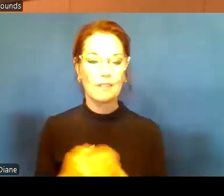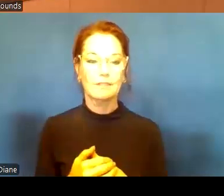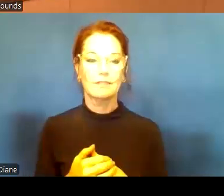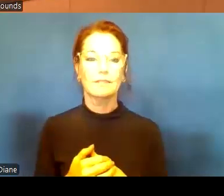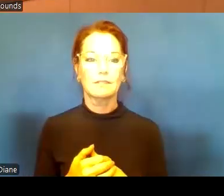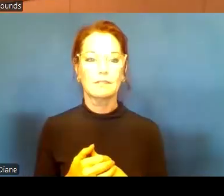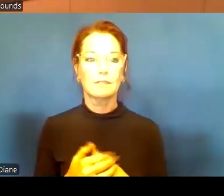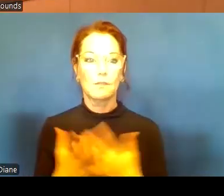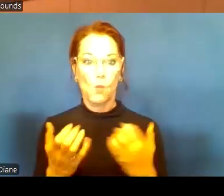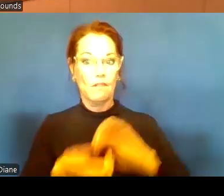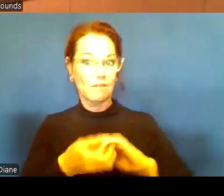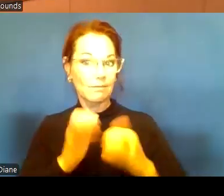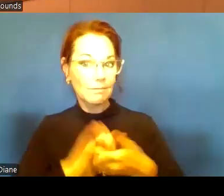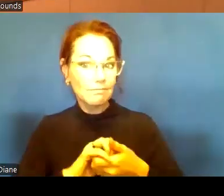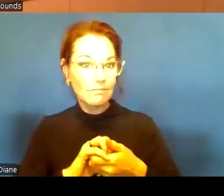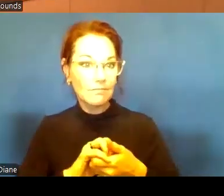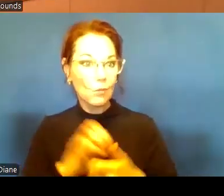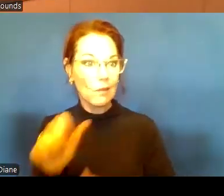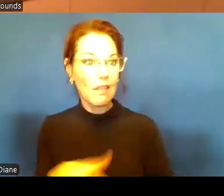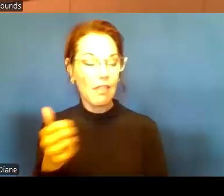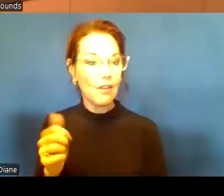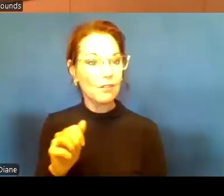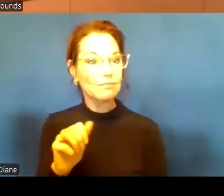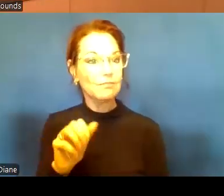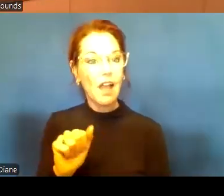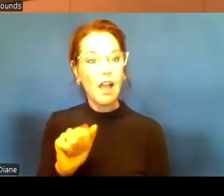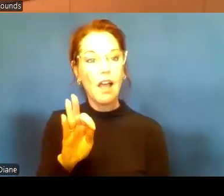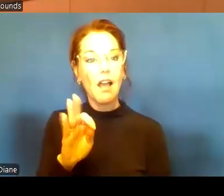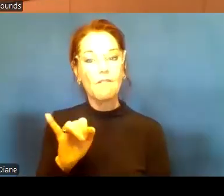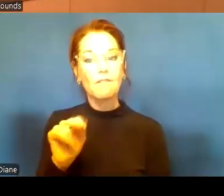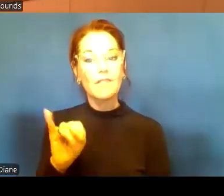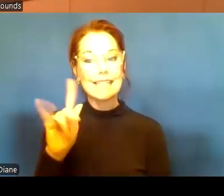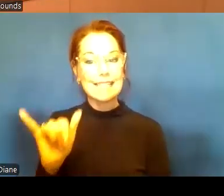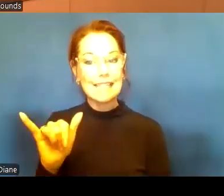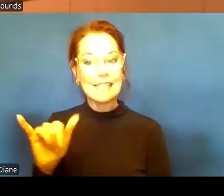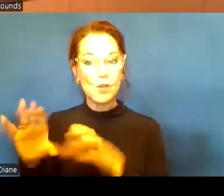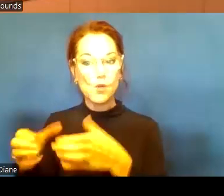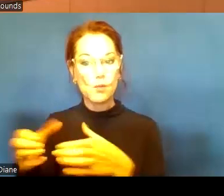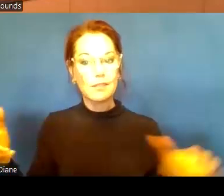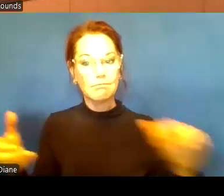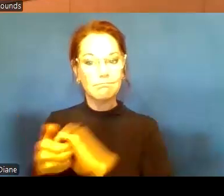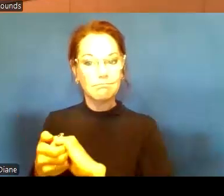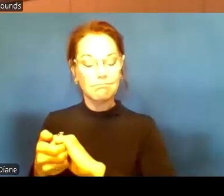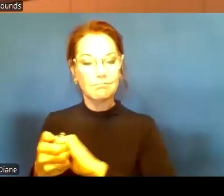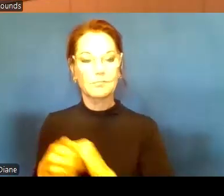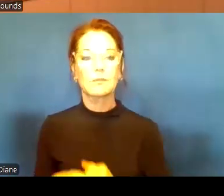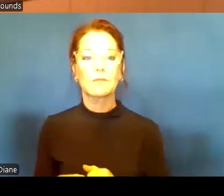other Affinity groups um and really try to be in line with the University's uh vision